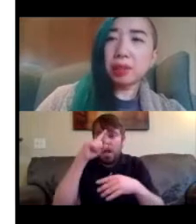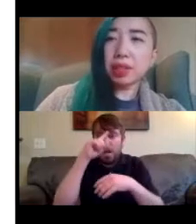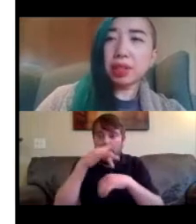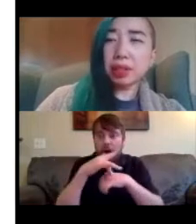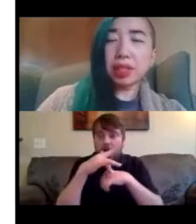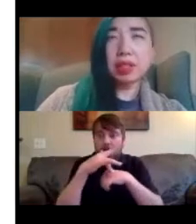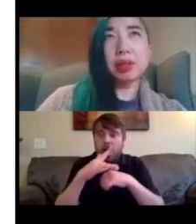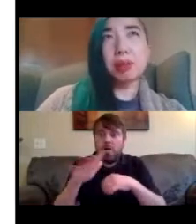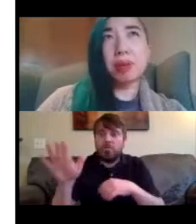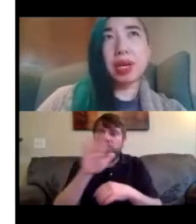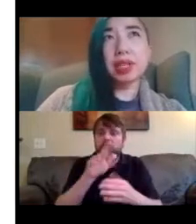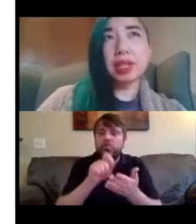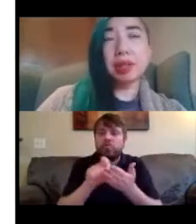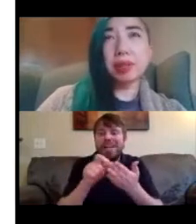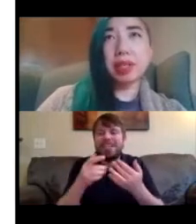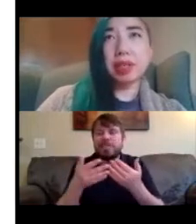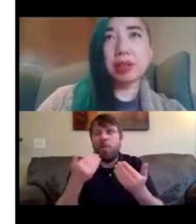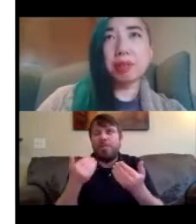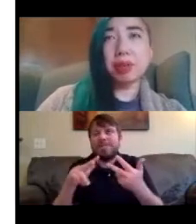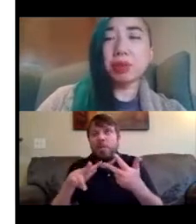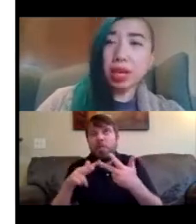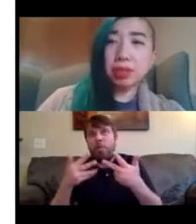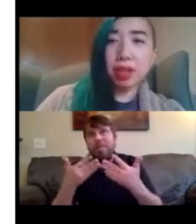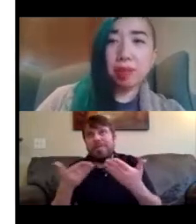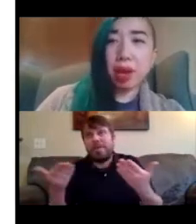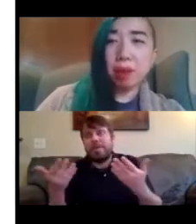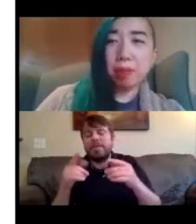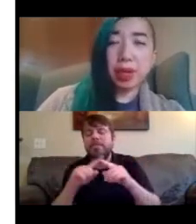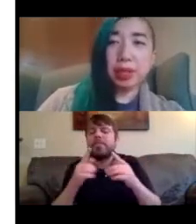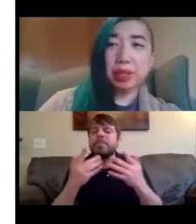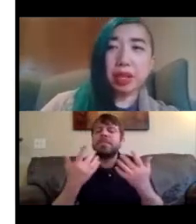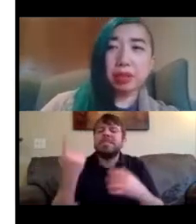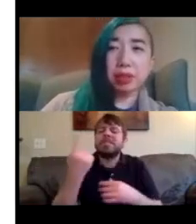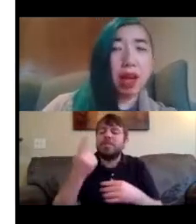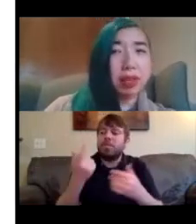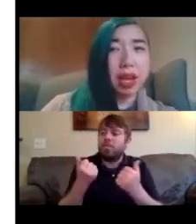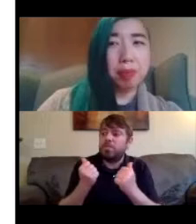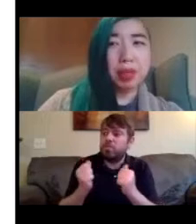like a third thing. What is something you've been trying to write about but haven't yet because you